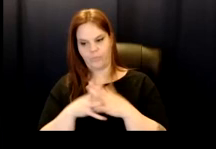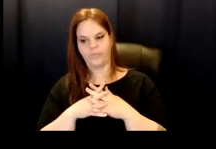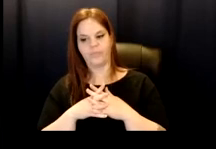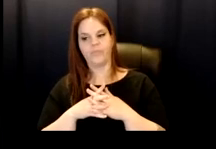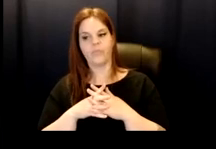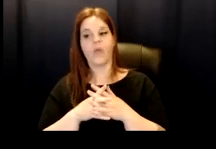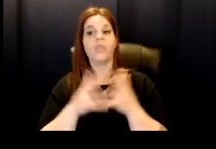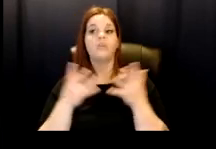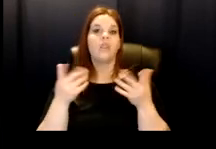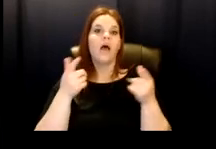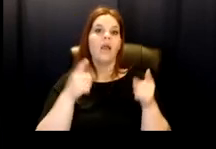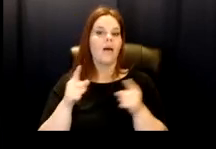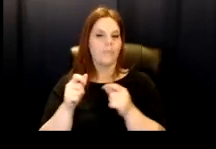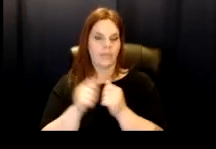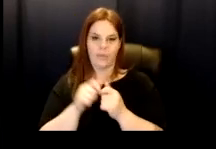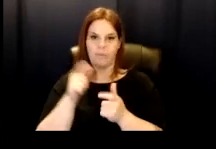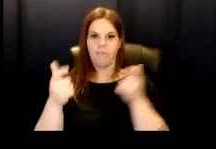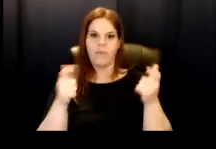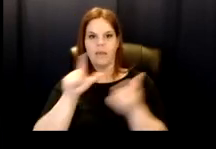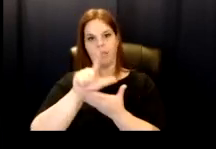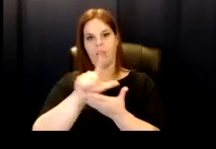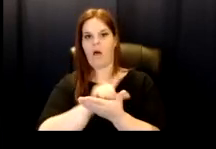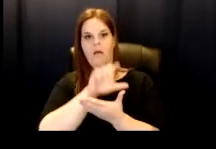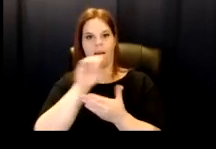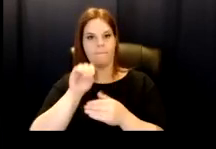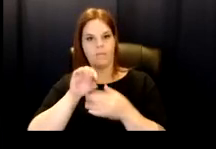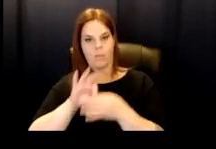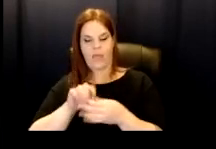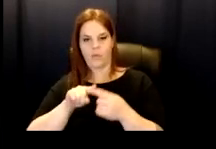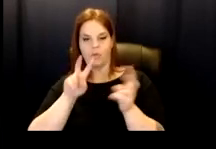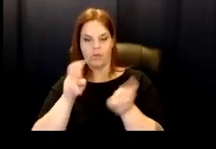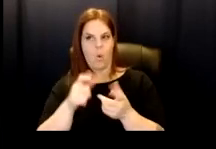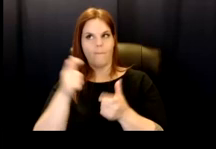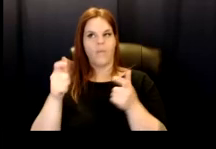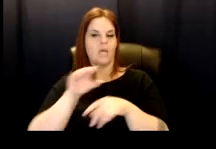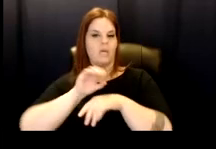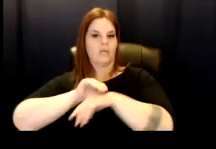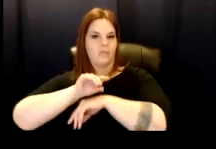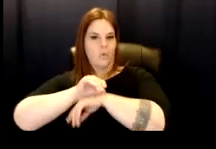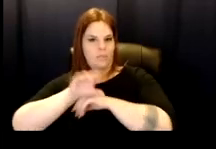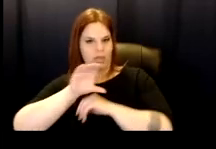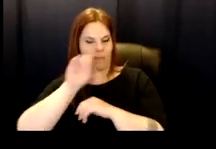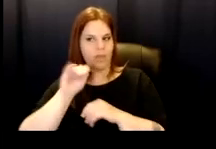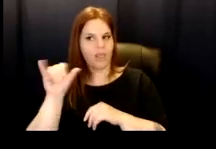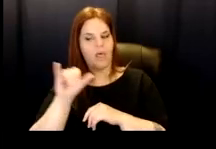with big law firms on the issue or big consulting companies like Accenture, and that's all well